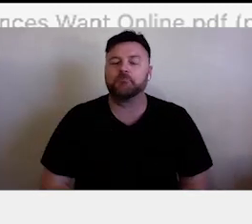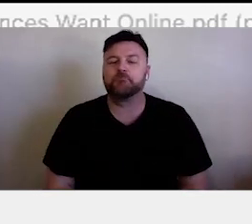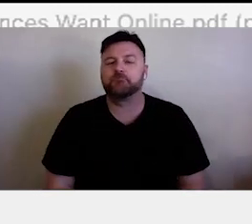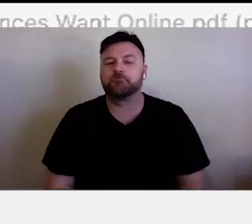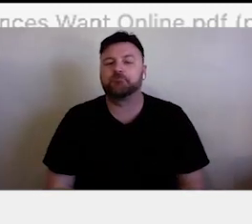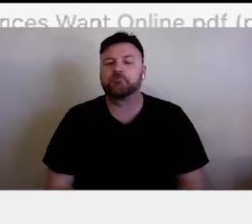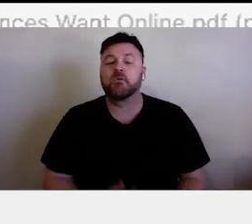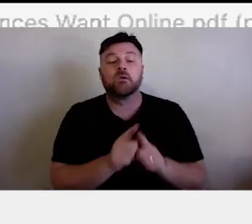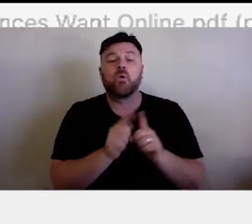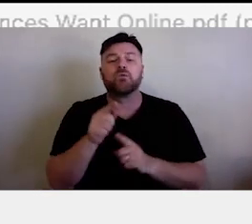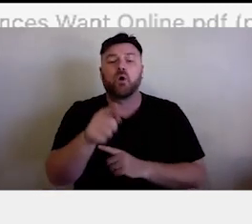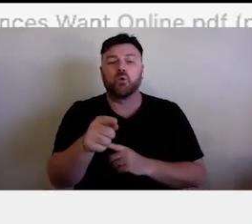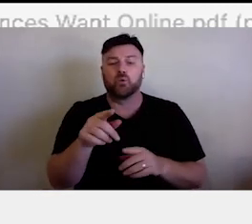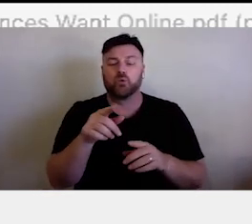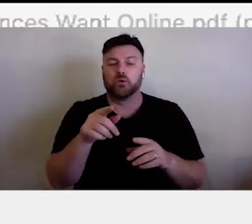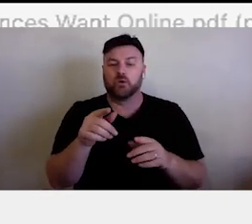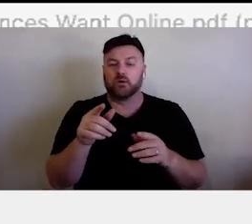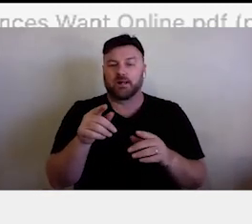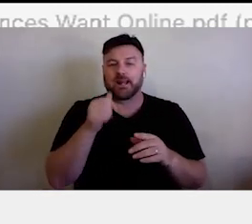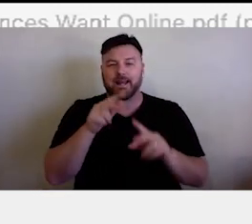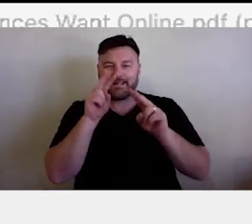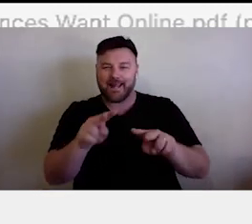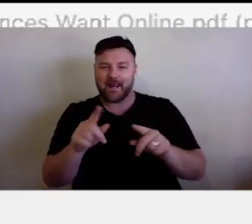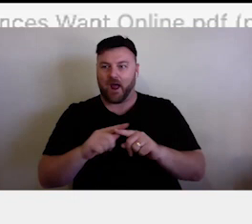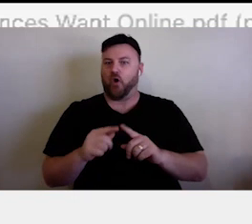wave length. Alright, so we're going to talk about three main topics